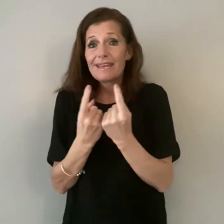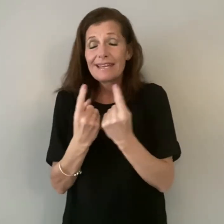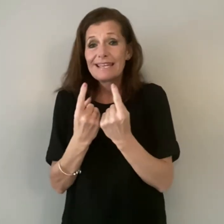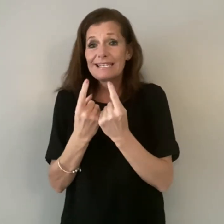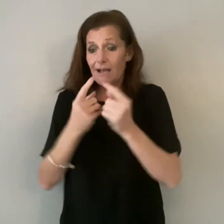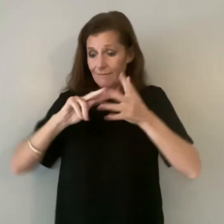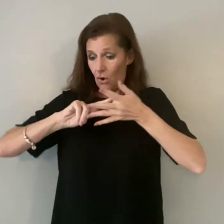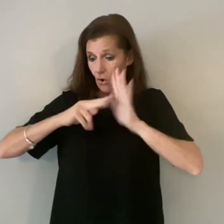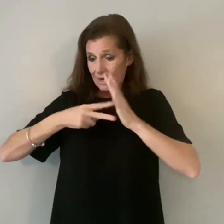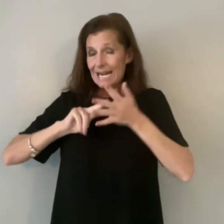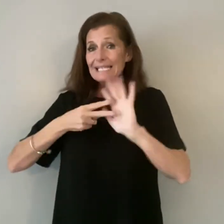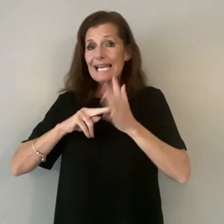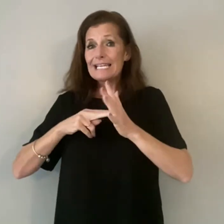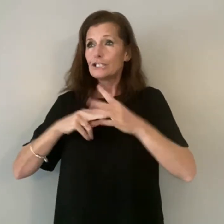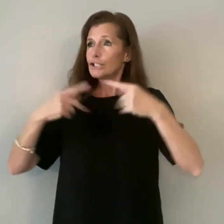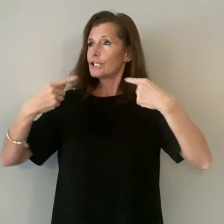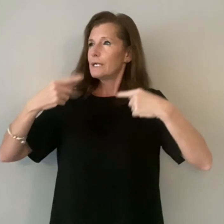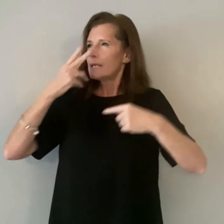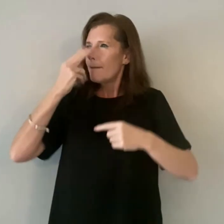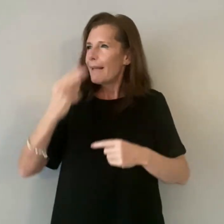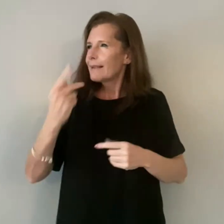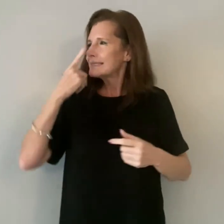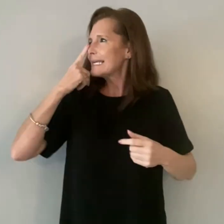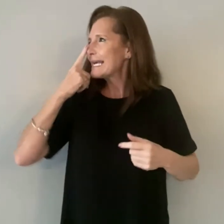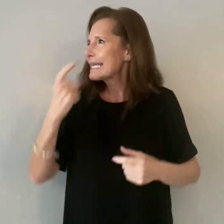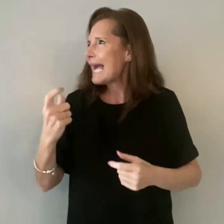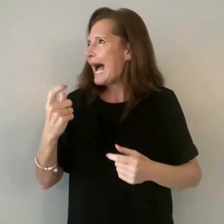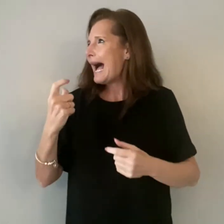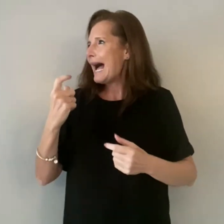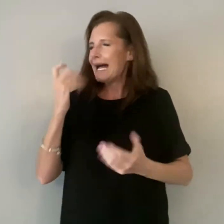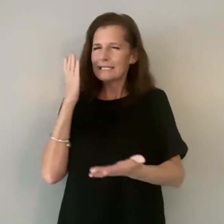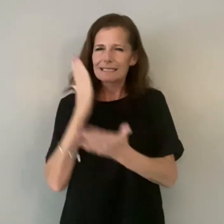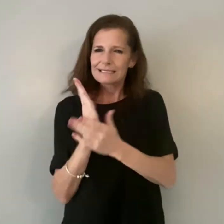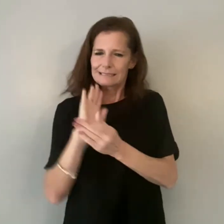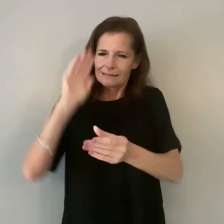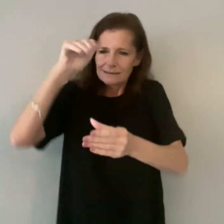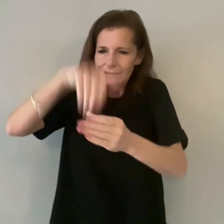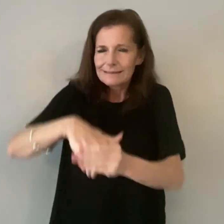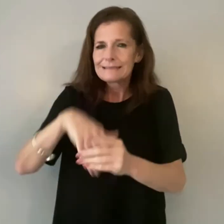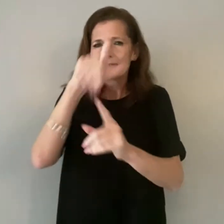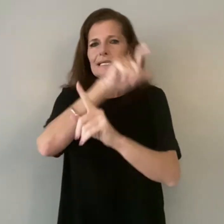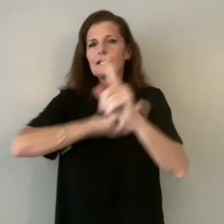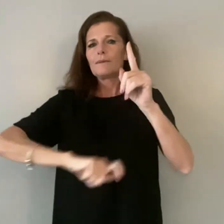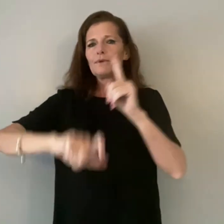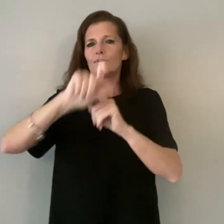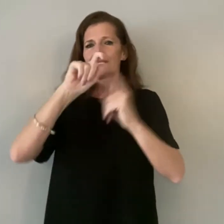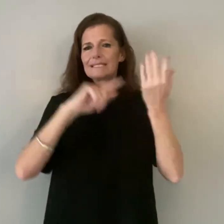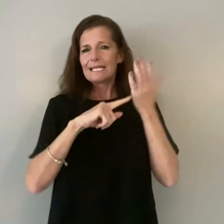in terms of the organization's ability to really truly become part of their community to represent,